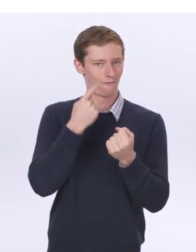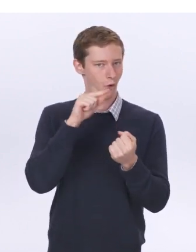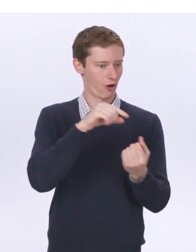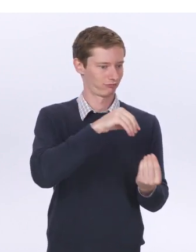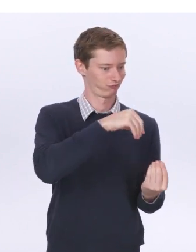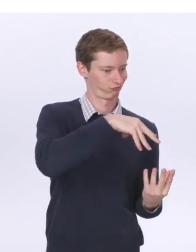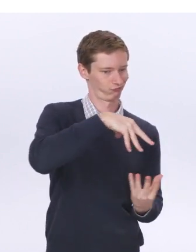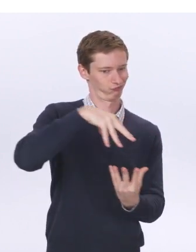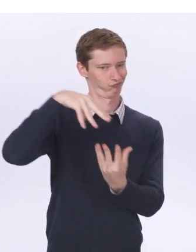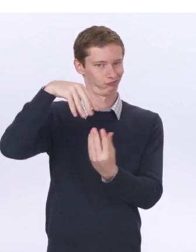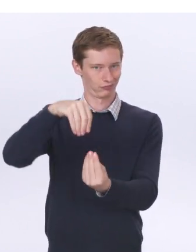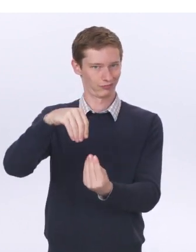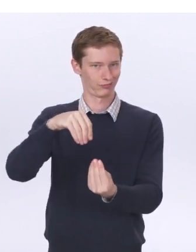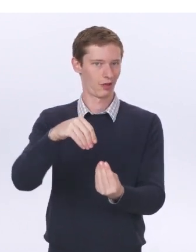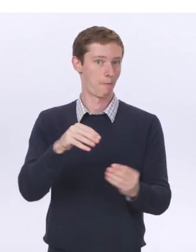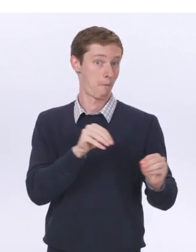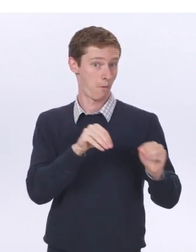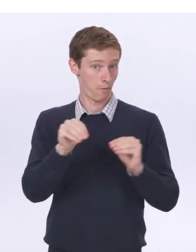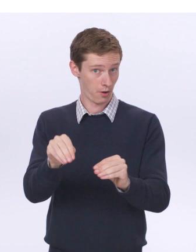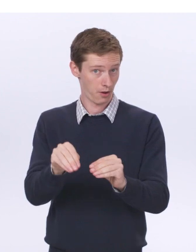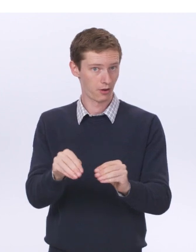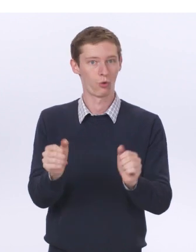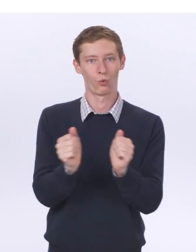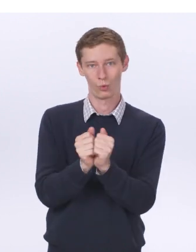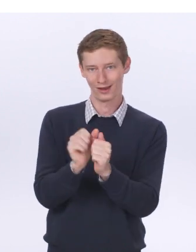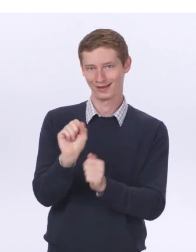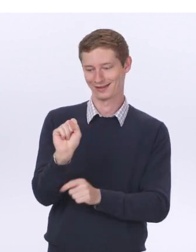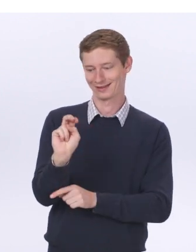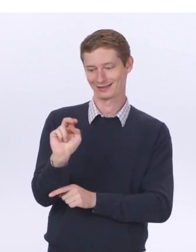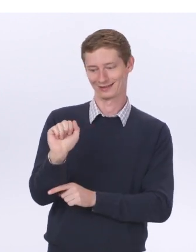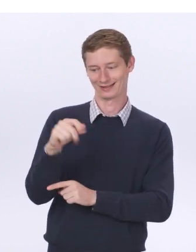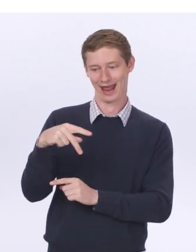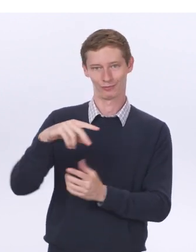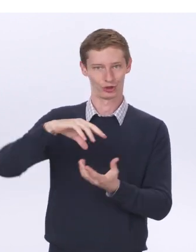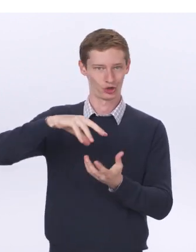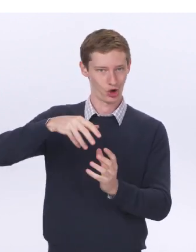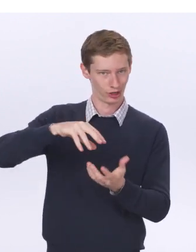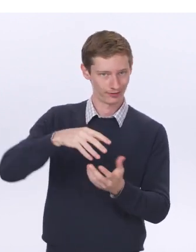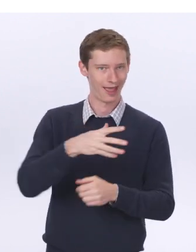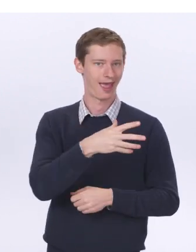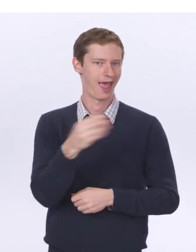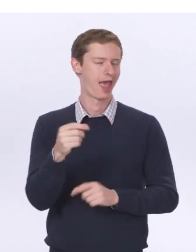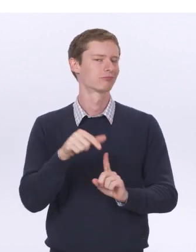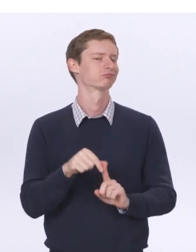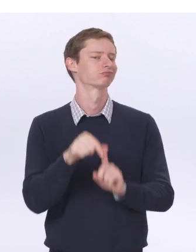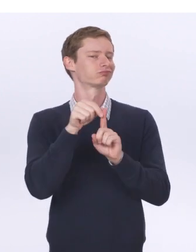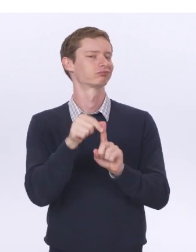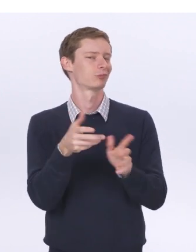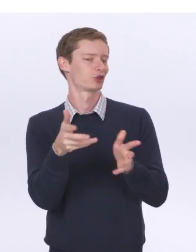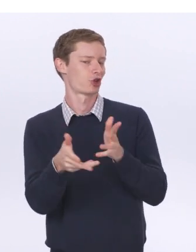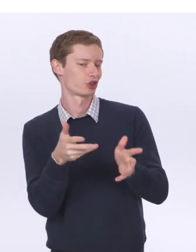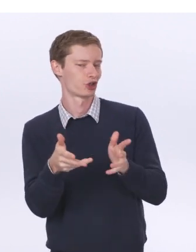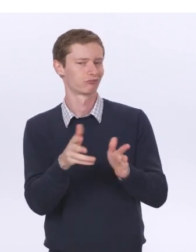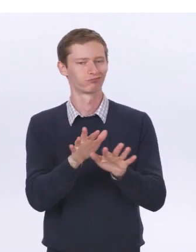custom poses and gestures to power your experience. You can try out all of these interactions and more